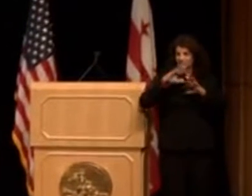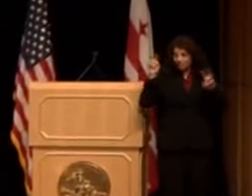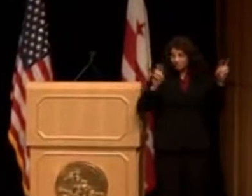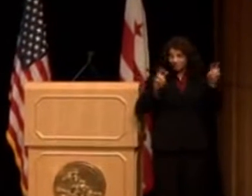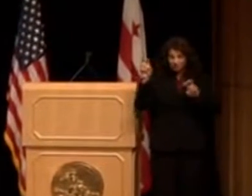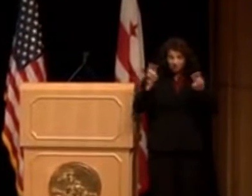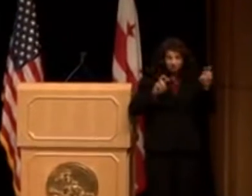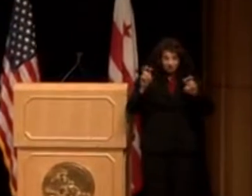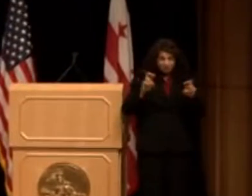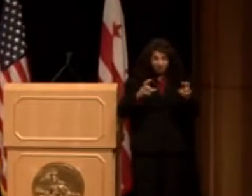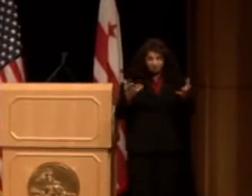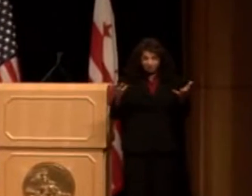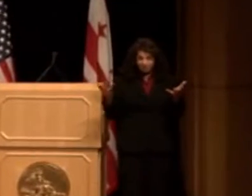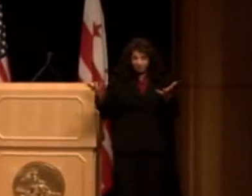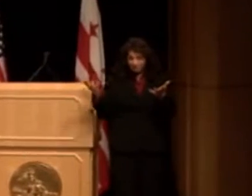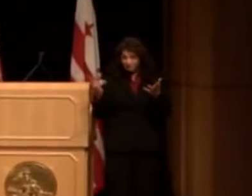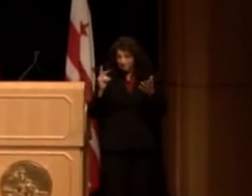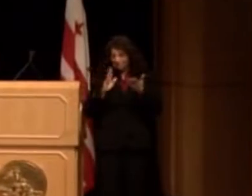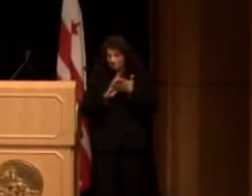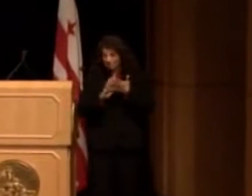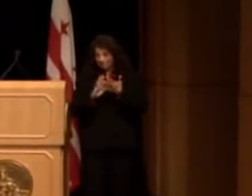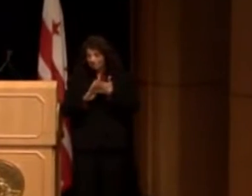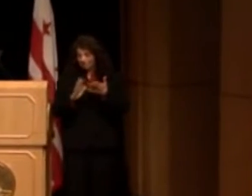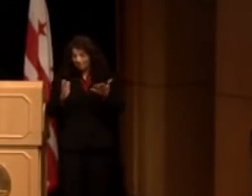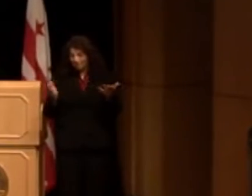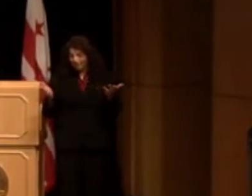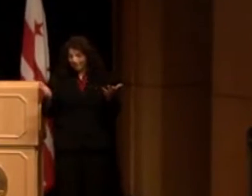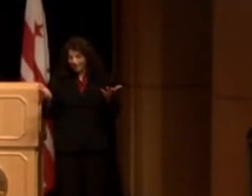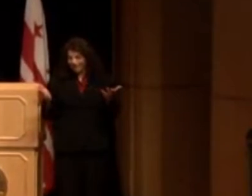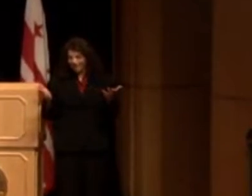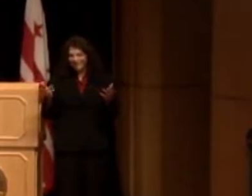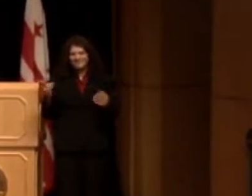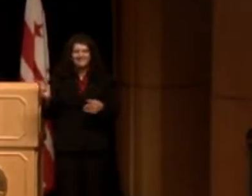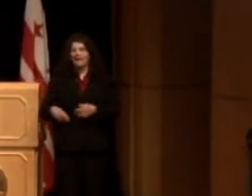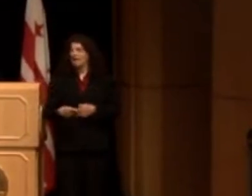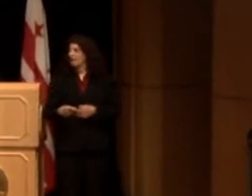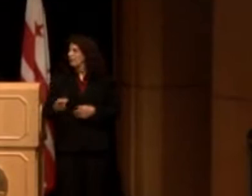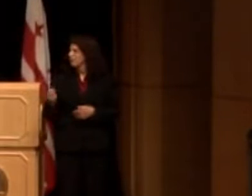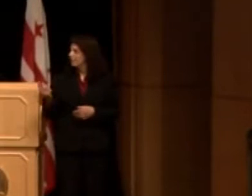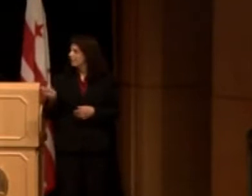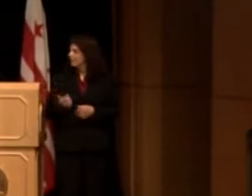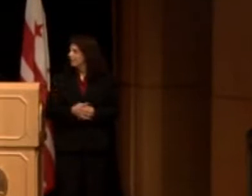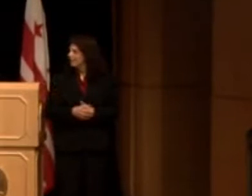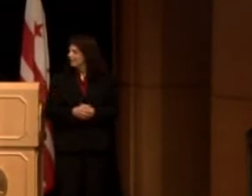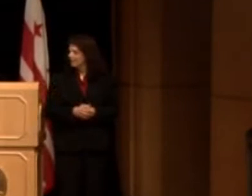SEEDS. NOBODY HAS GOT THAT. NOBODY HAS GOT THAT. BUT REALLY SIMILAR TO MARCH